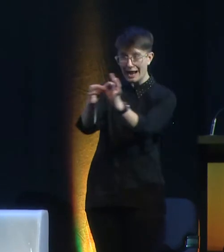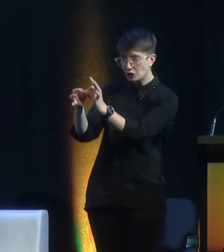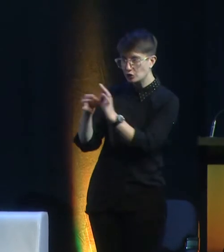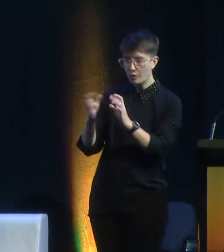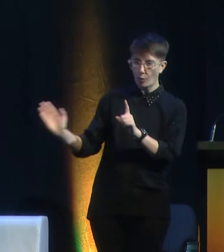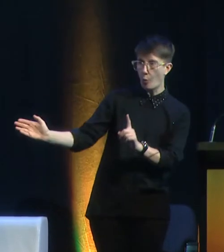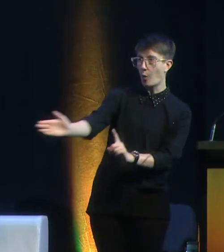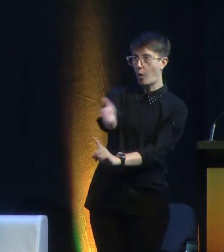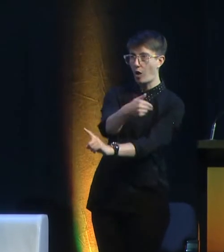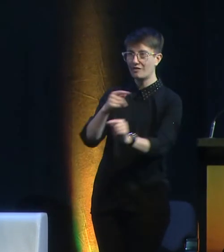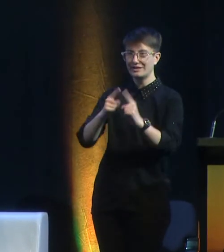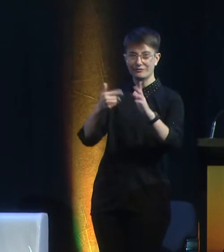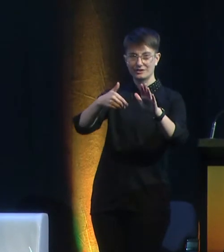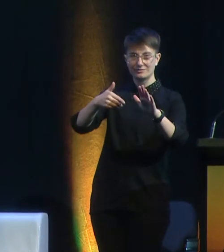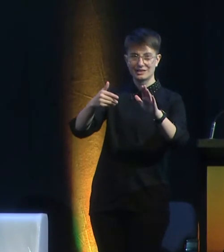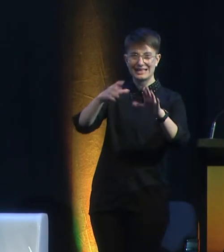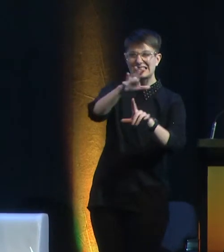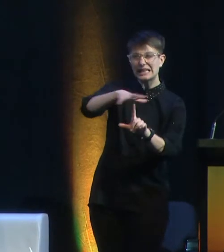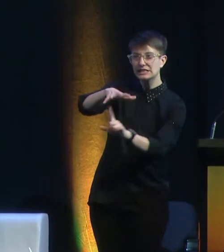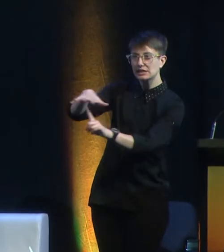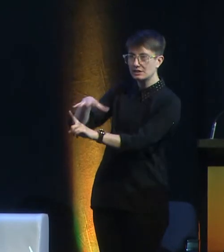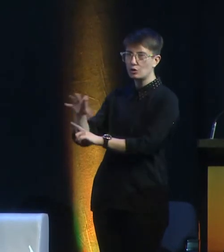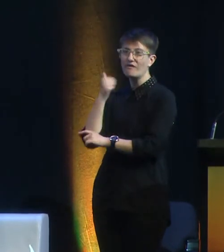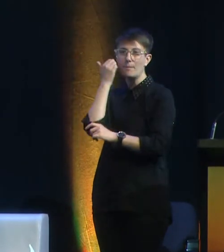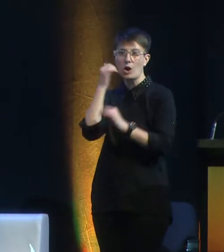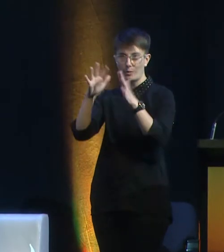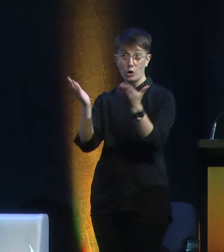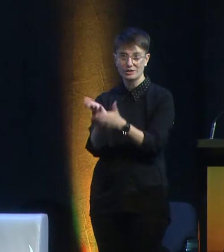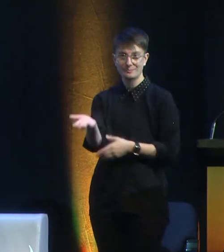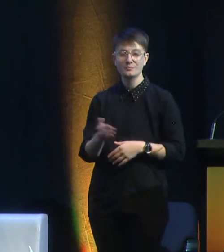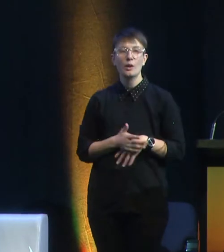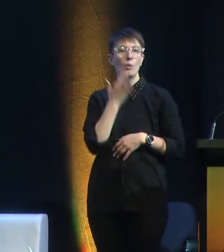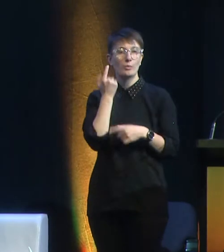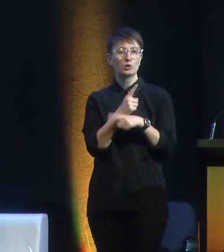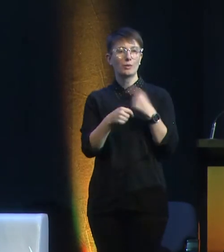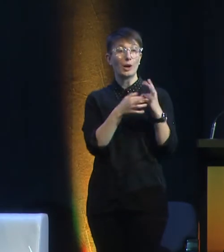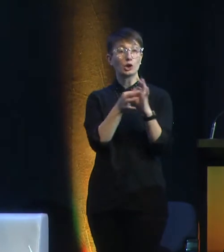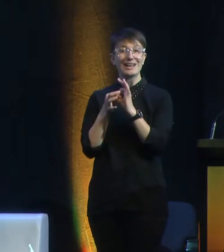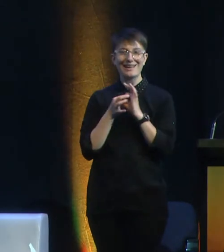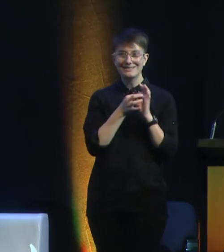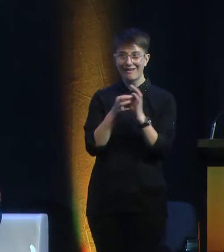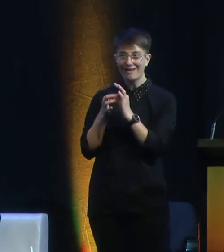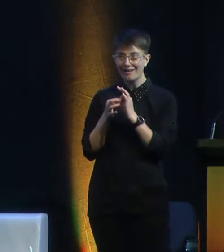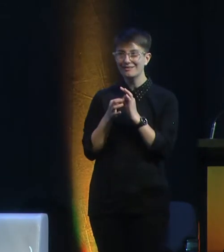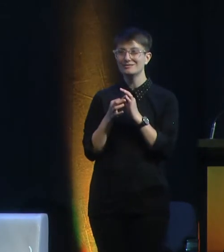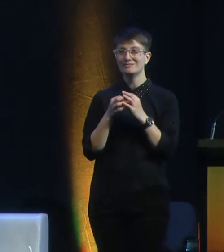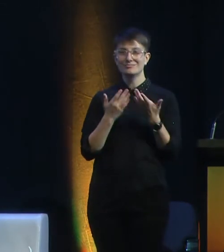of Māoridom and when we talk about creating a unity within Taranaki, we're diverse - we're